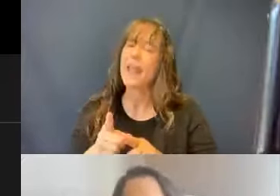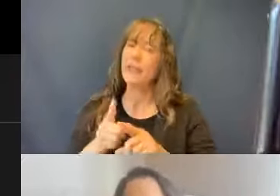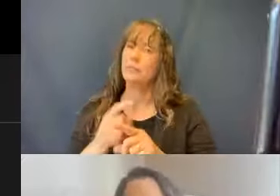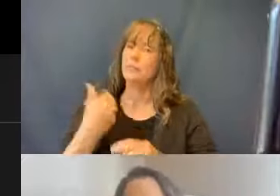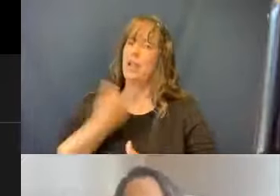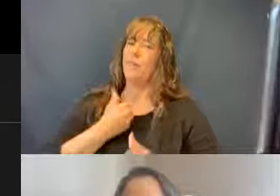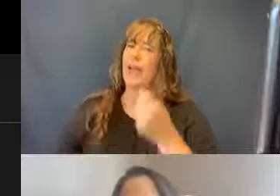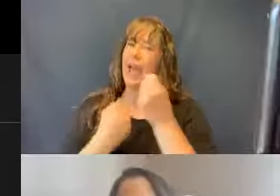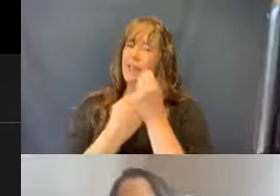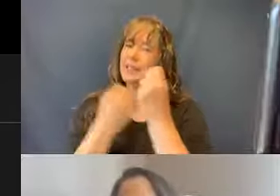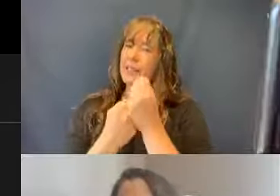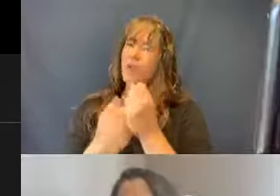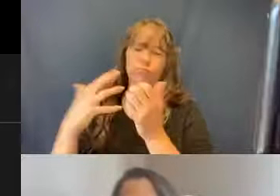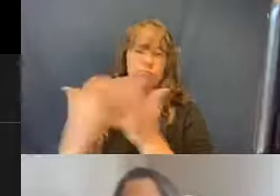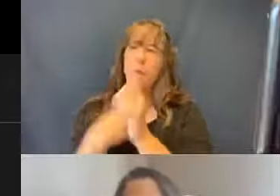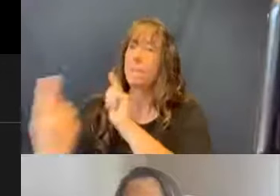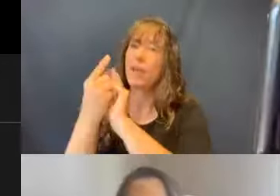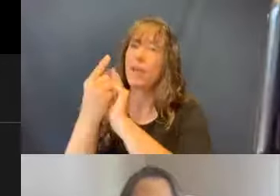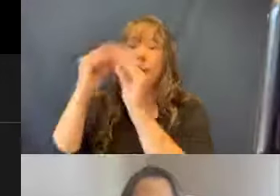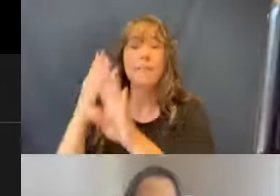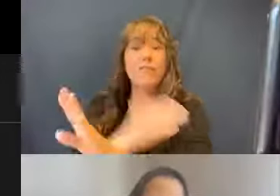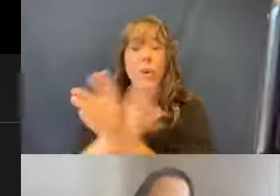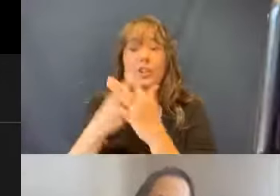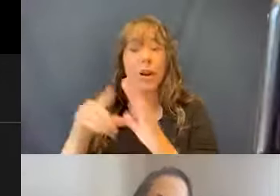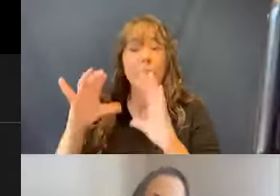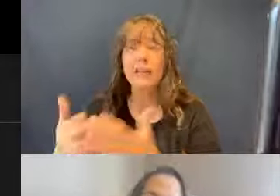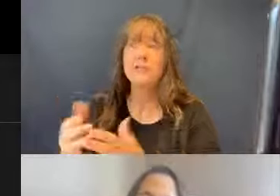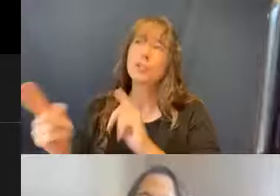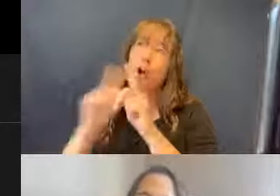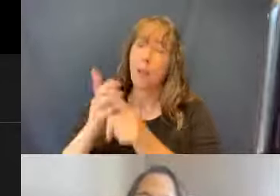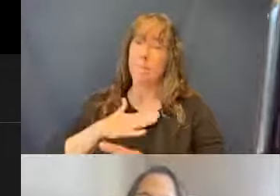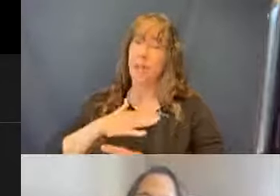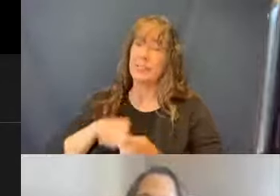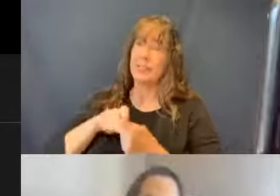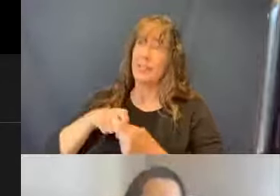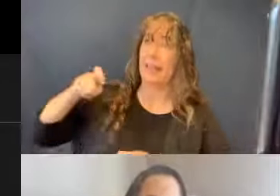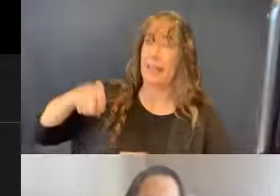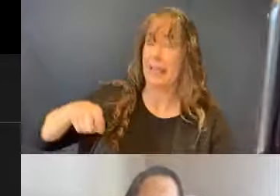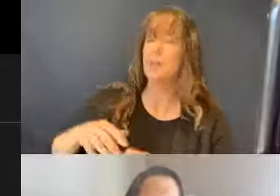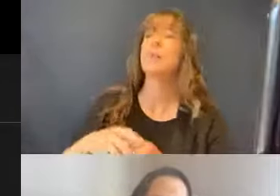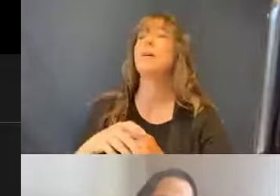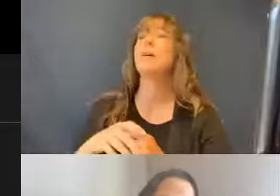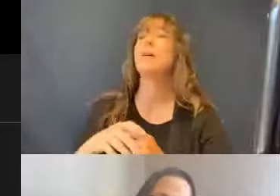with professors prior to starting courses to talk about my need to talk about how what